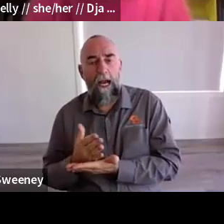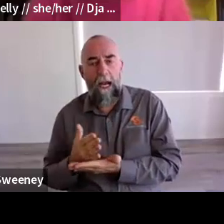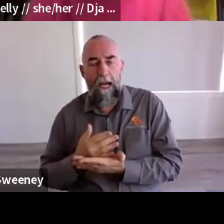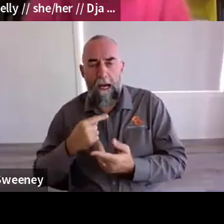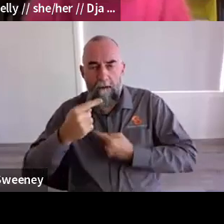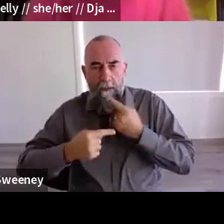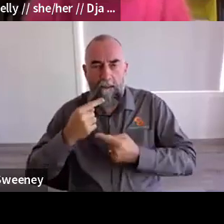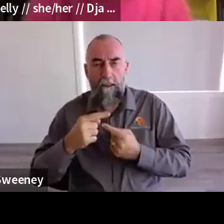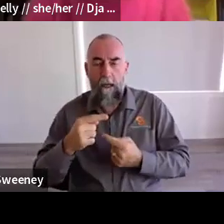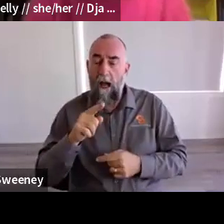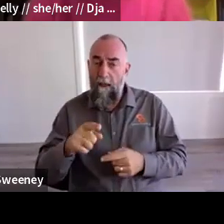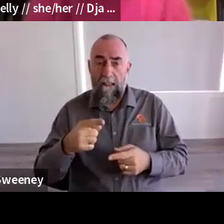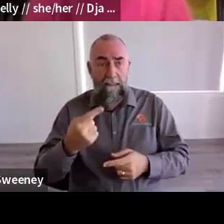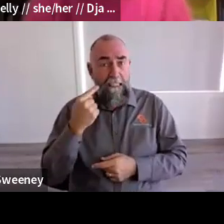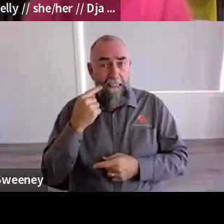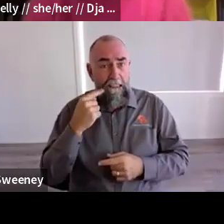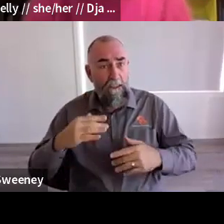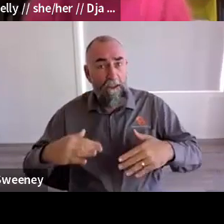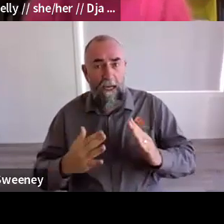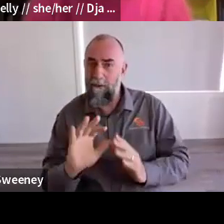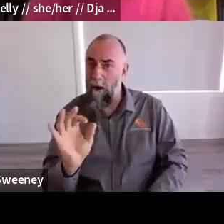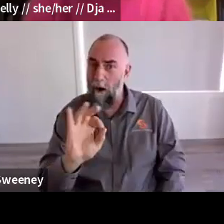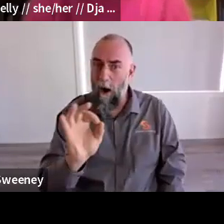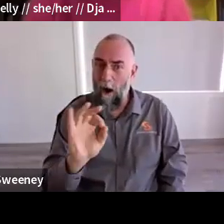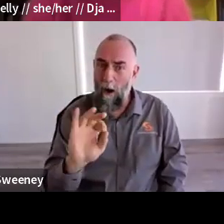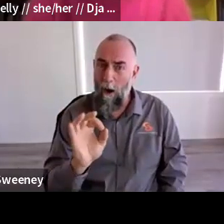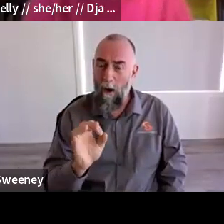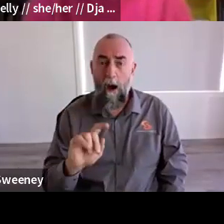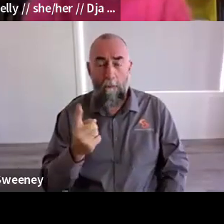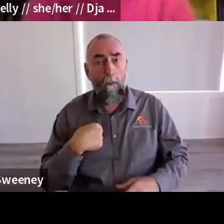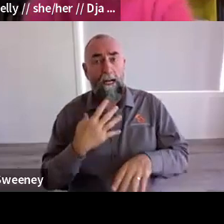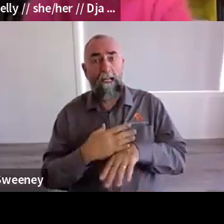in this space. It's really, really critical moving forward. But also -